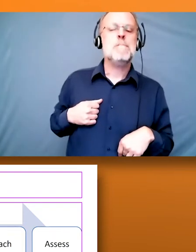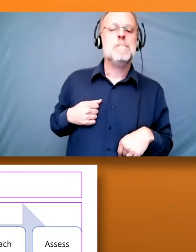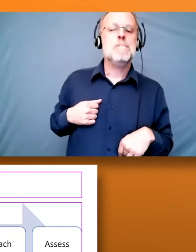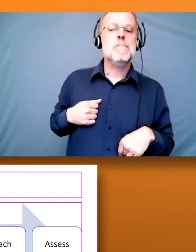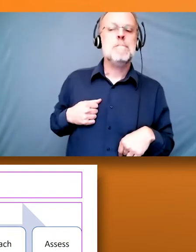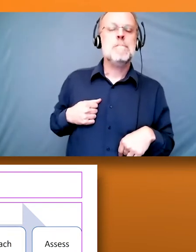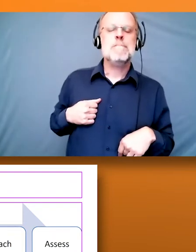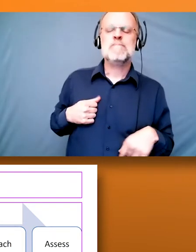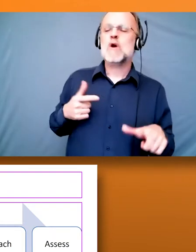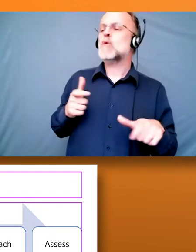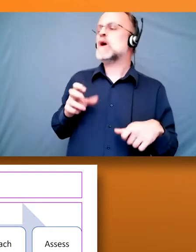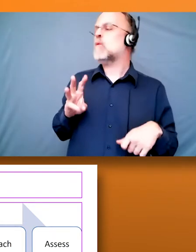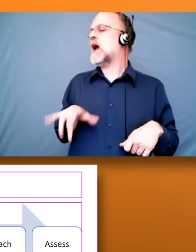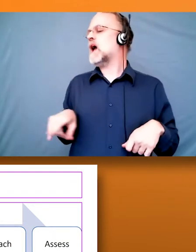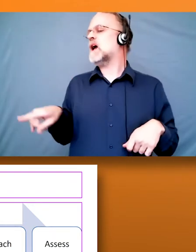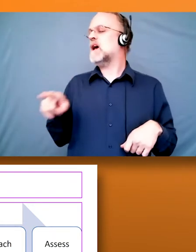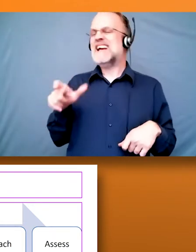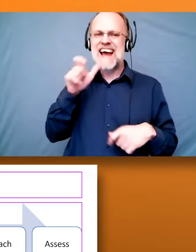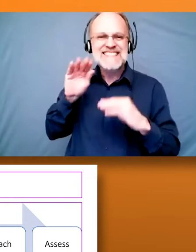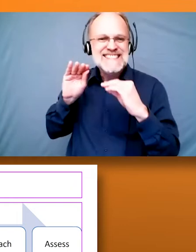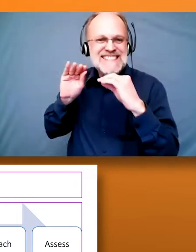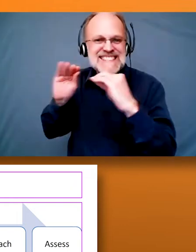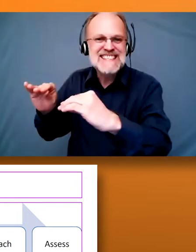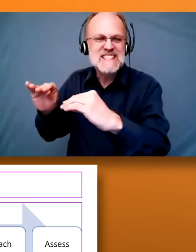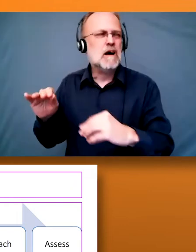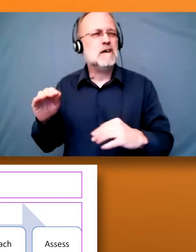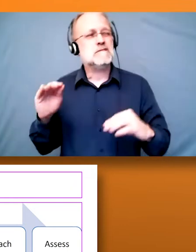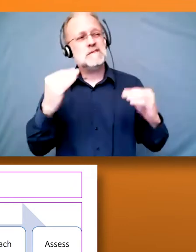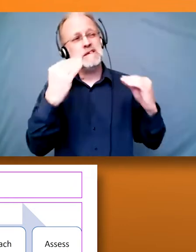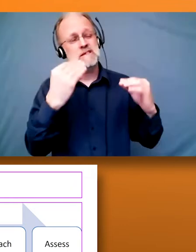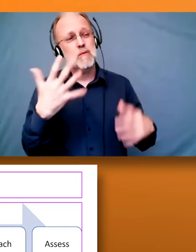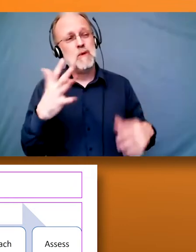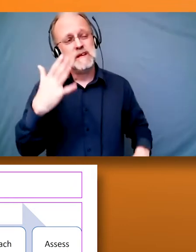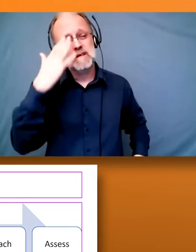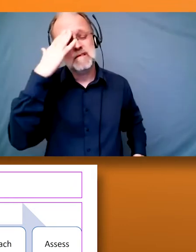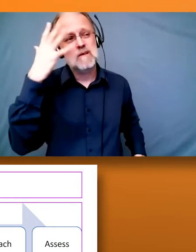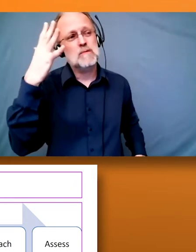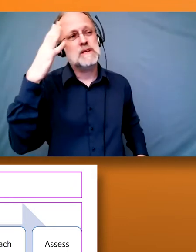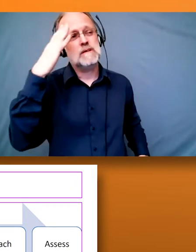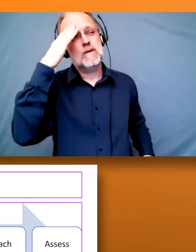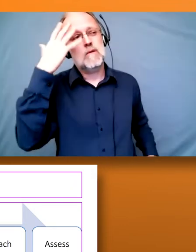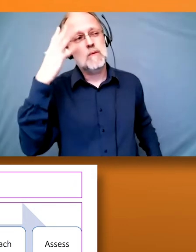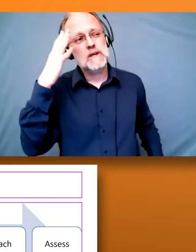You need to find a quick way to assess that so that you're not teaching them words that they already know.